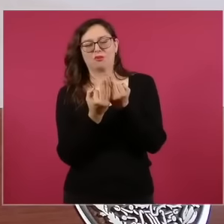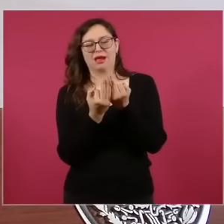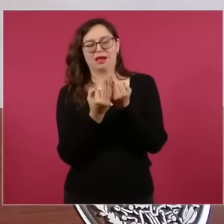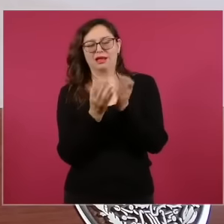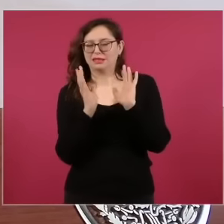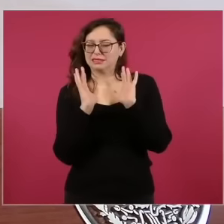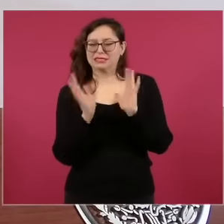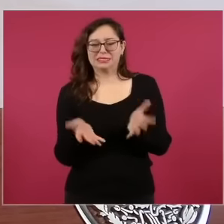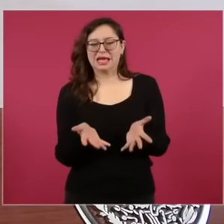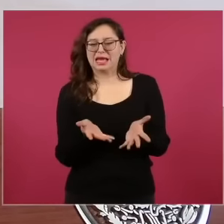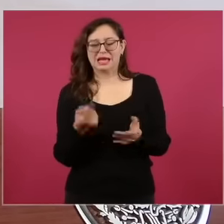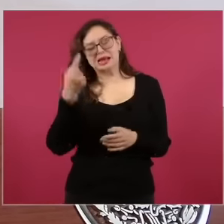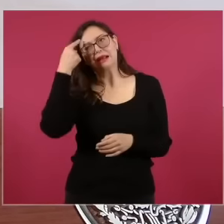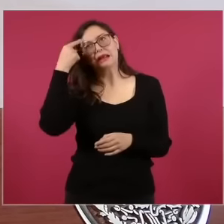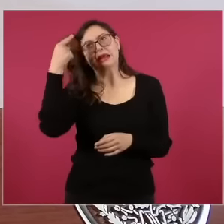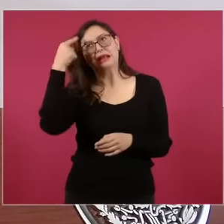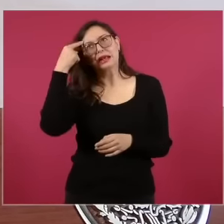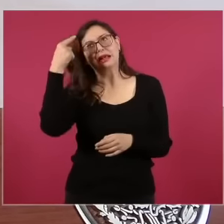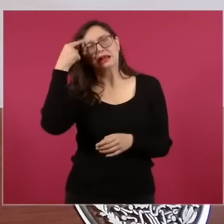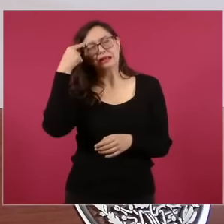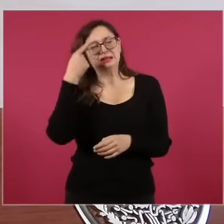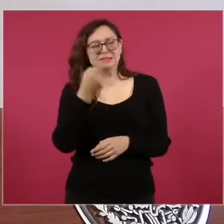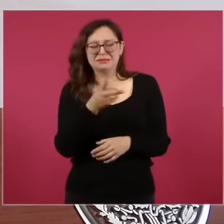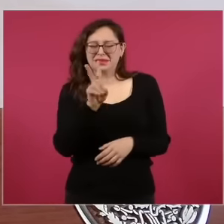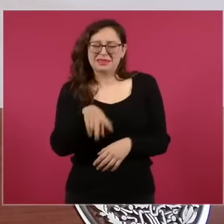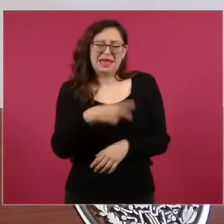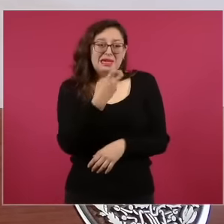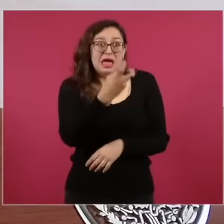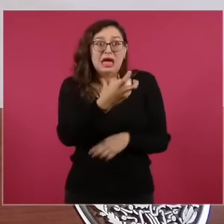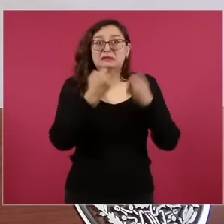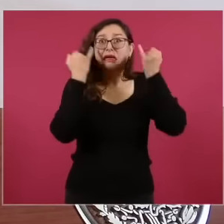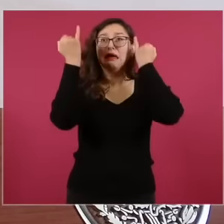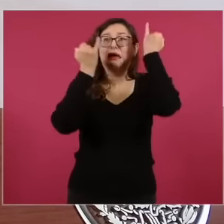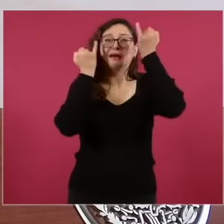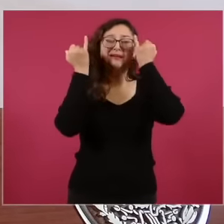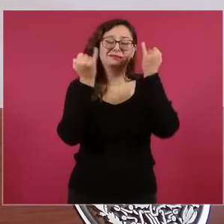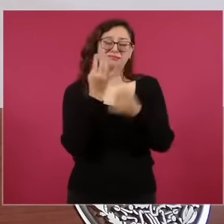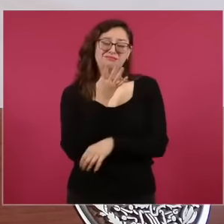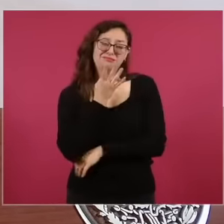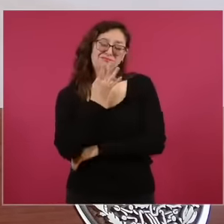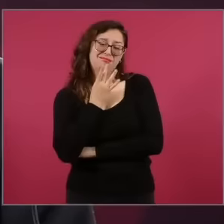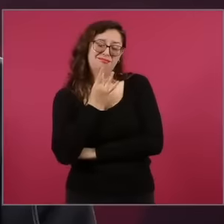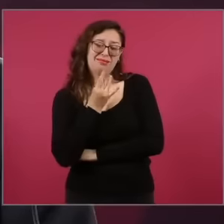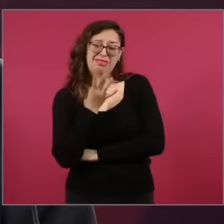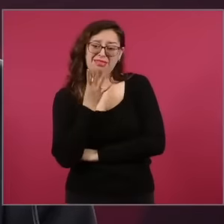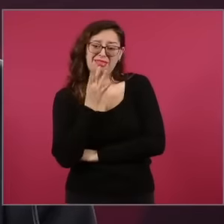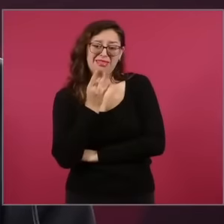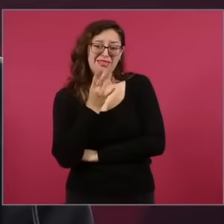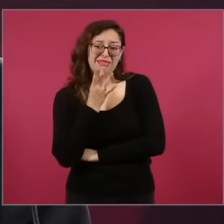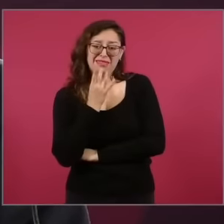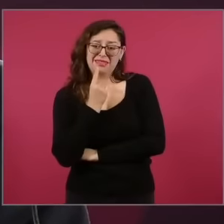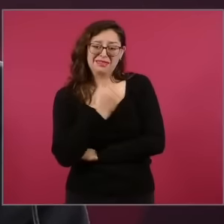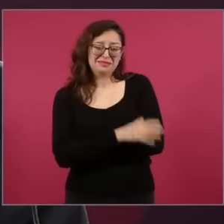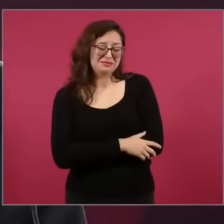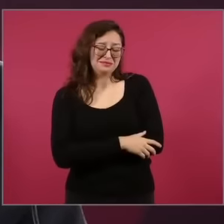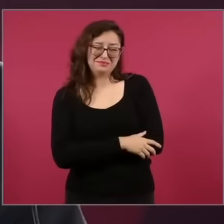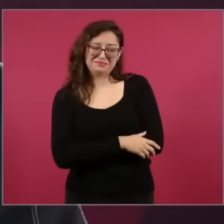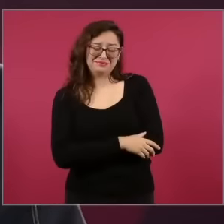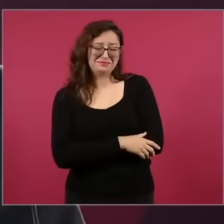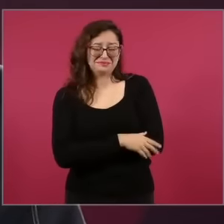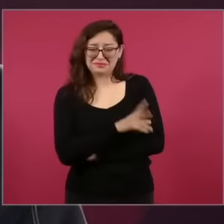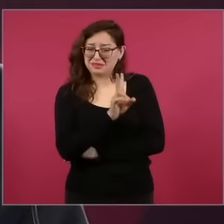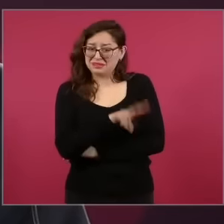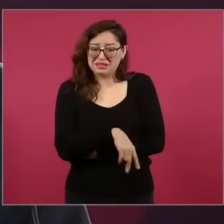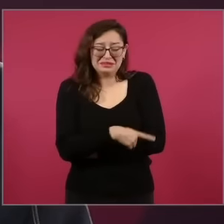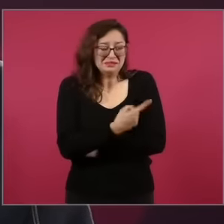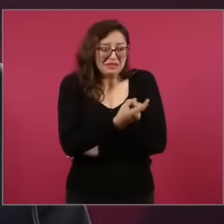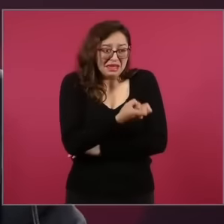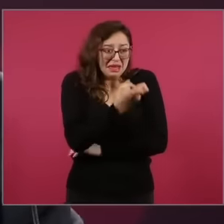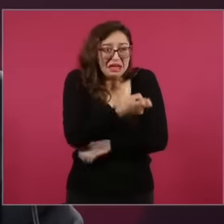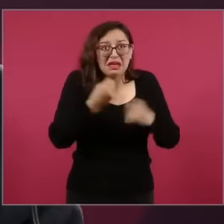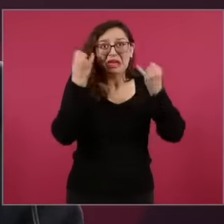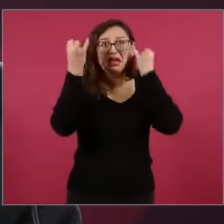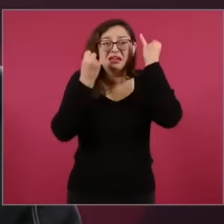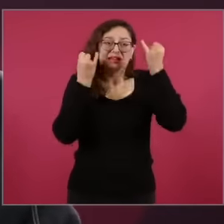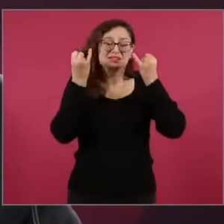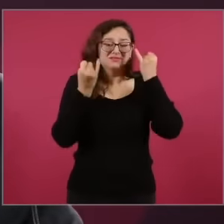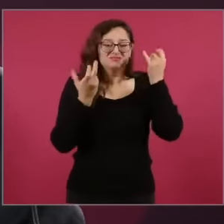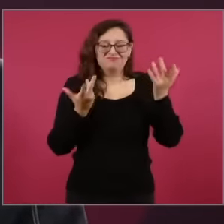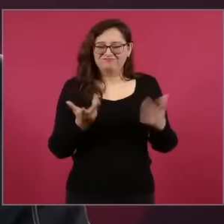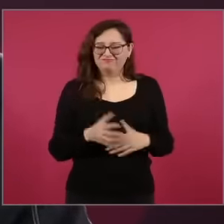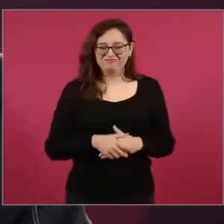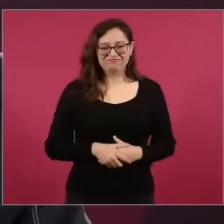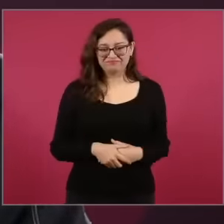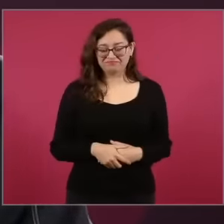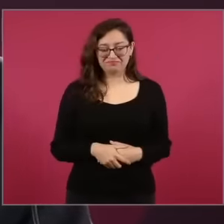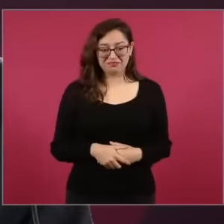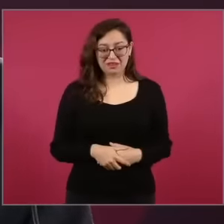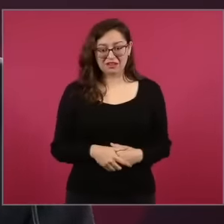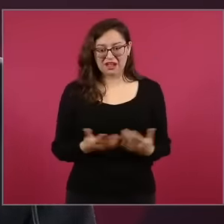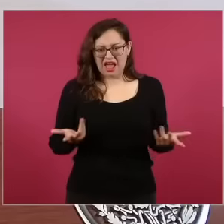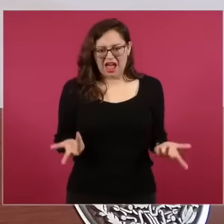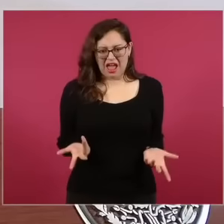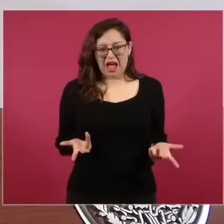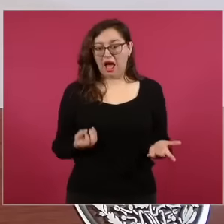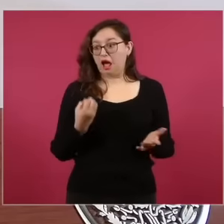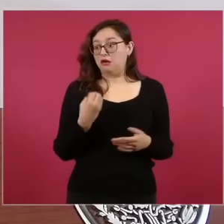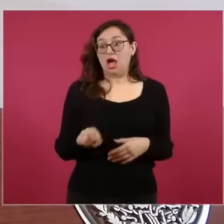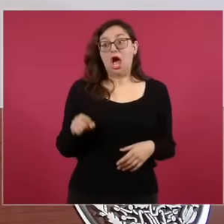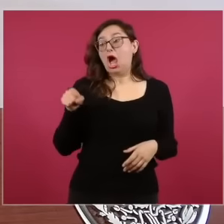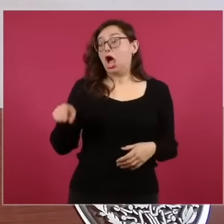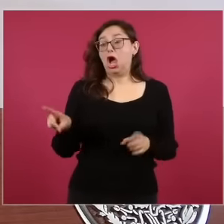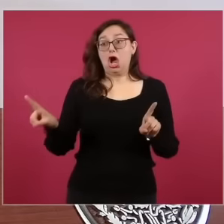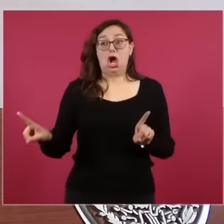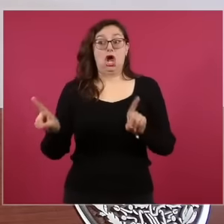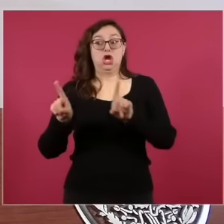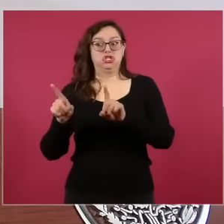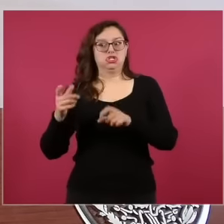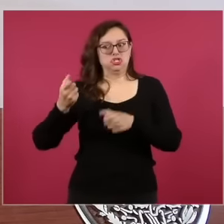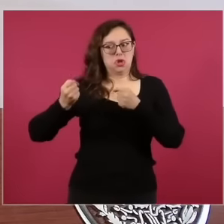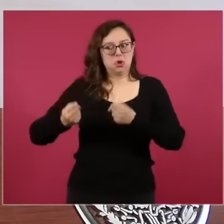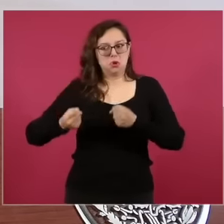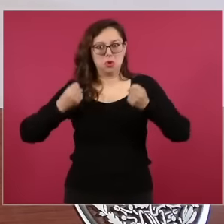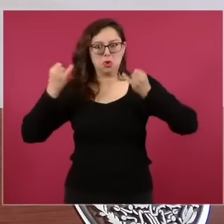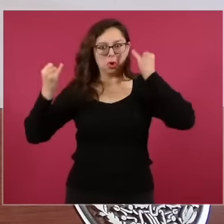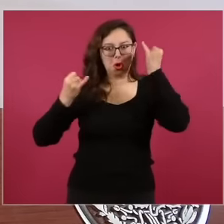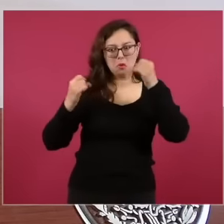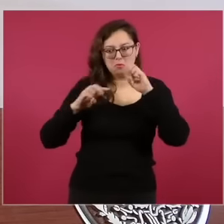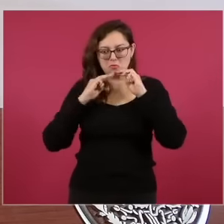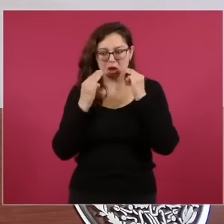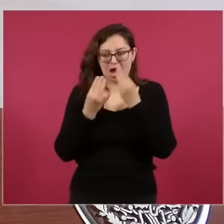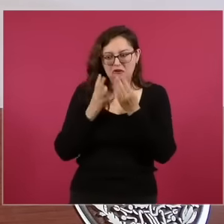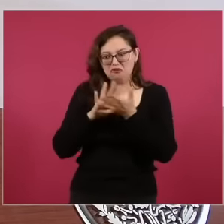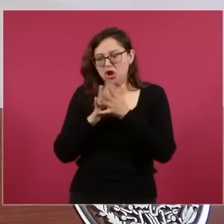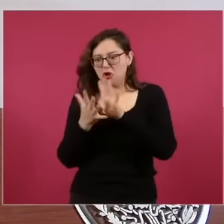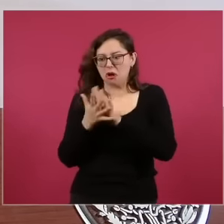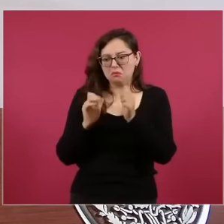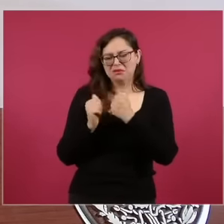was not so simplistic of El toma idaca the one about the currency the mafia relationship